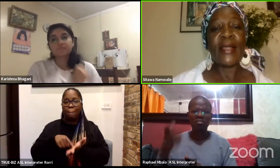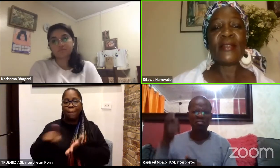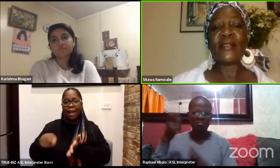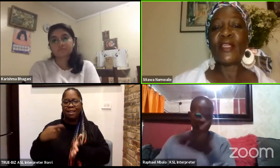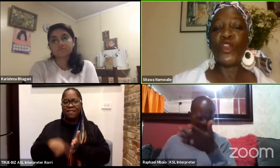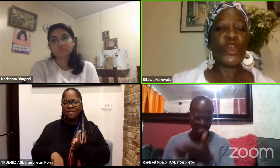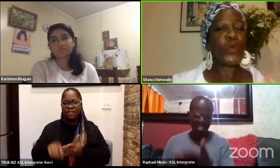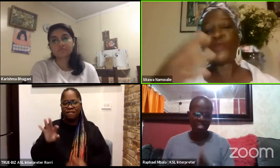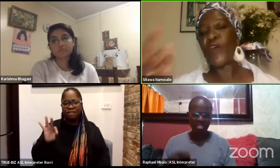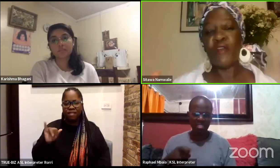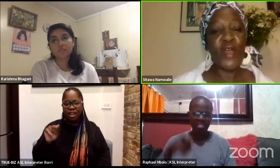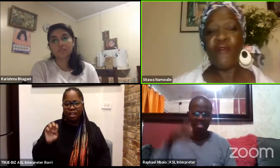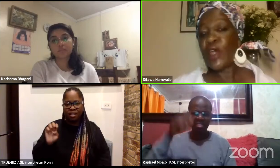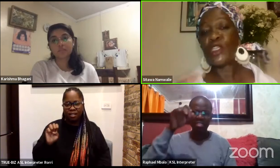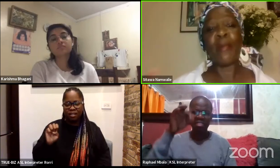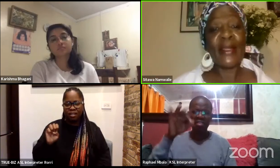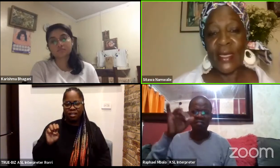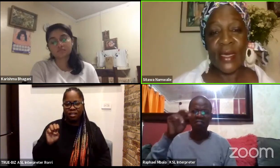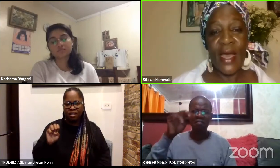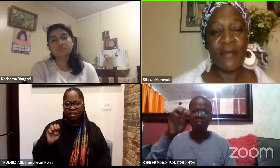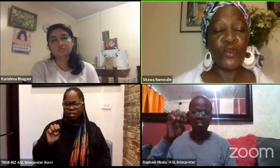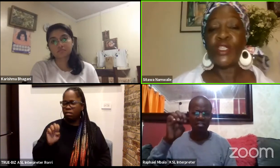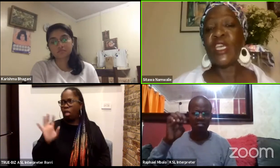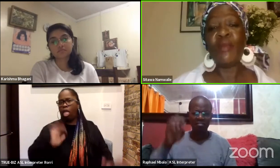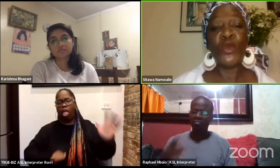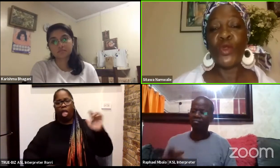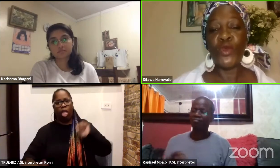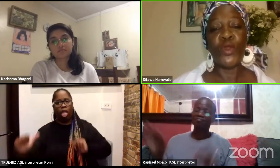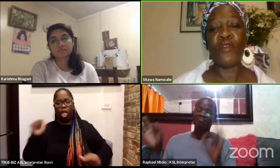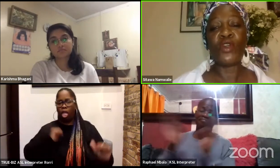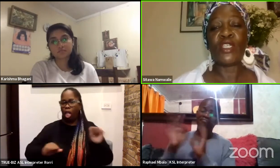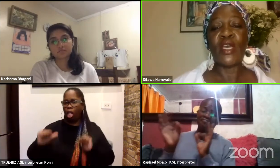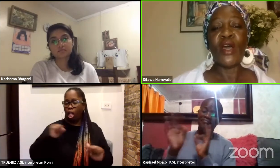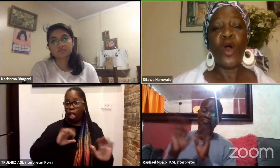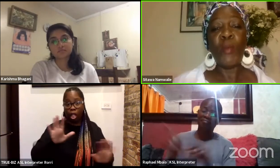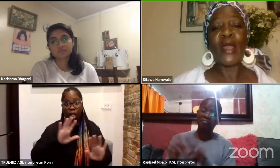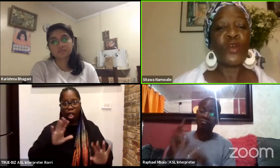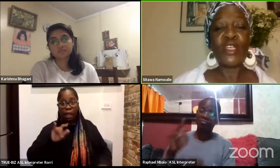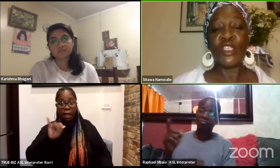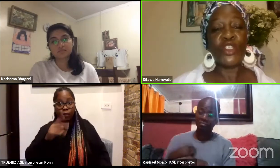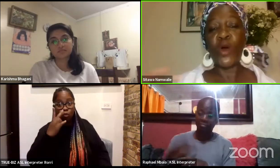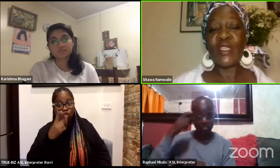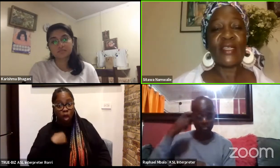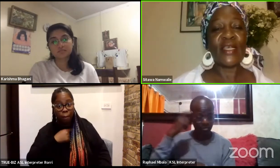And it was very very dramatic, and if you'd see me you'd have thought, "Oh my goodness she's so upset."